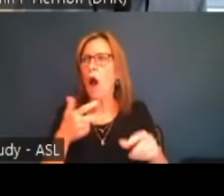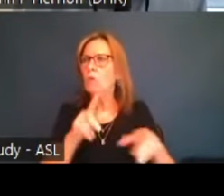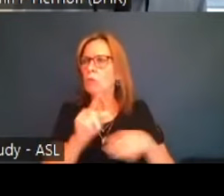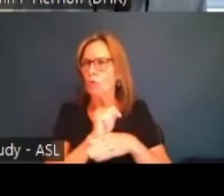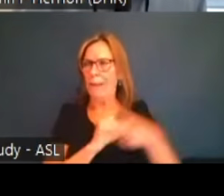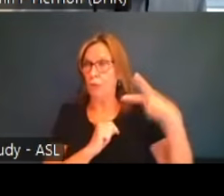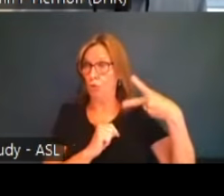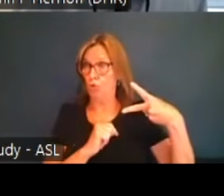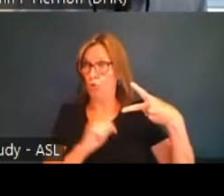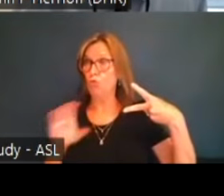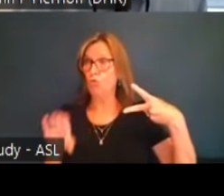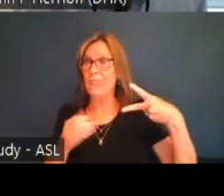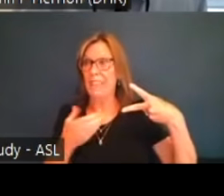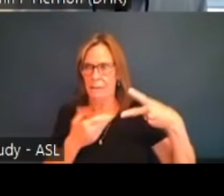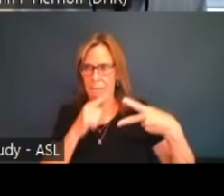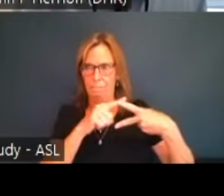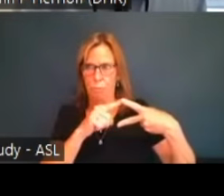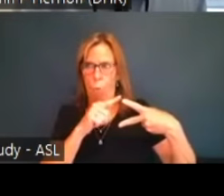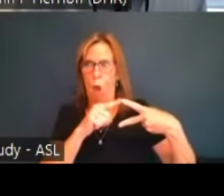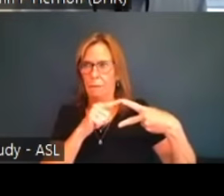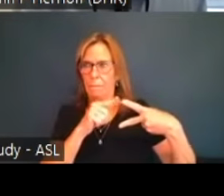symptoms, So this particular individual said like the